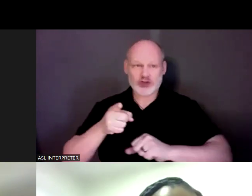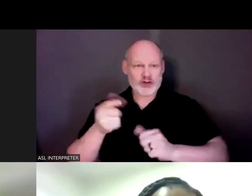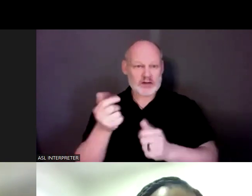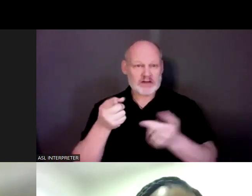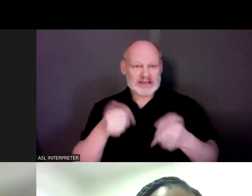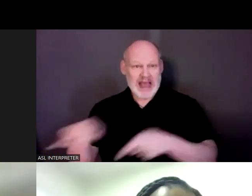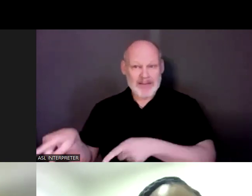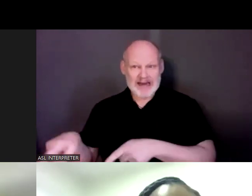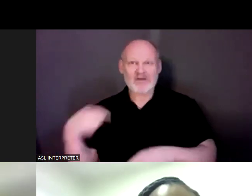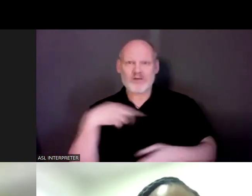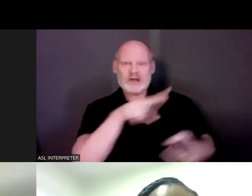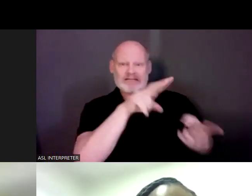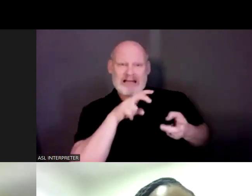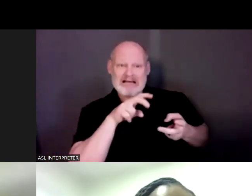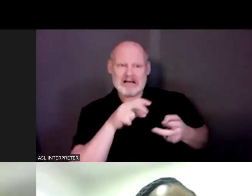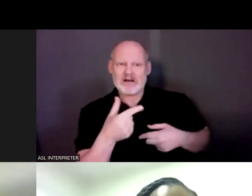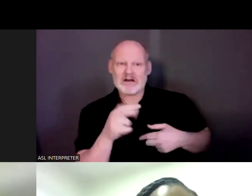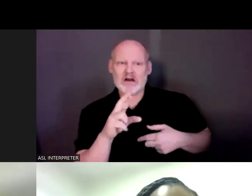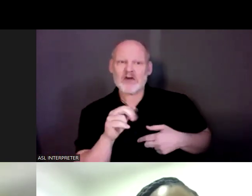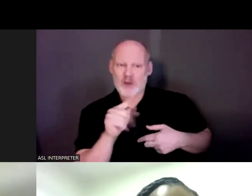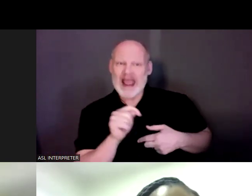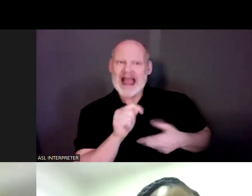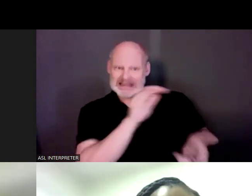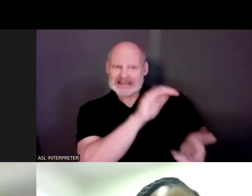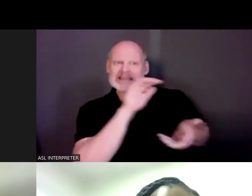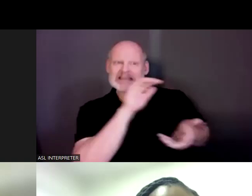the Esser Grant, so we were able to hire two reengagement specialists,